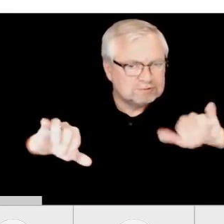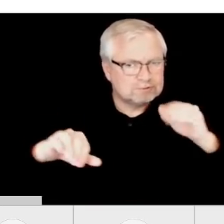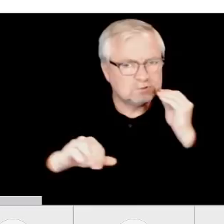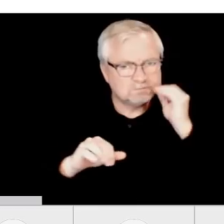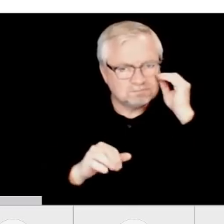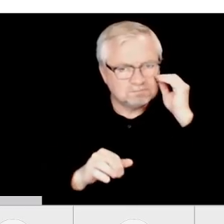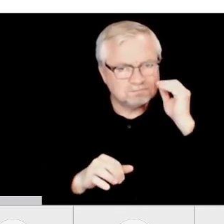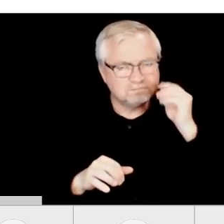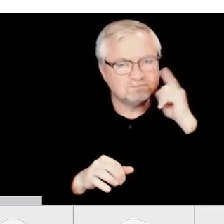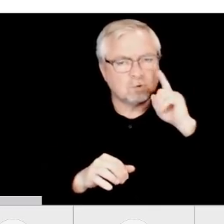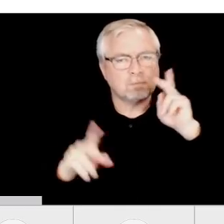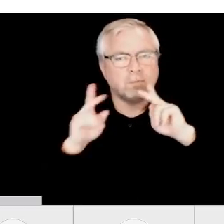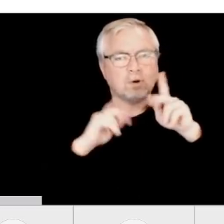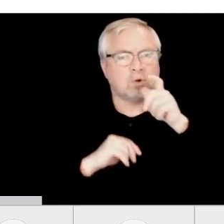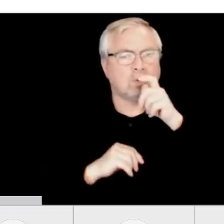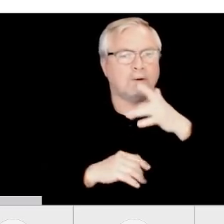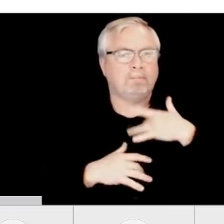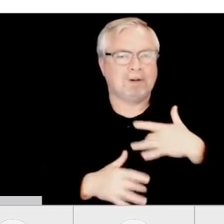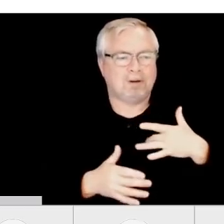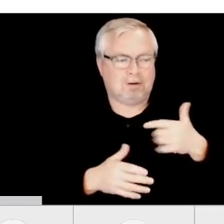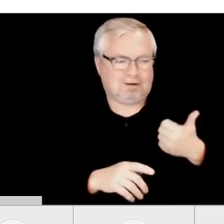vulnerable, and in this case, primarily elderly.